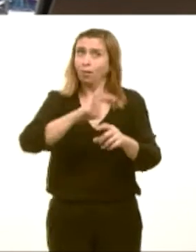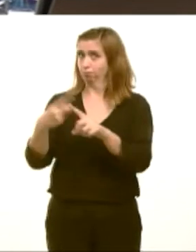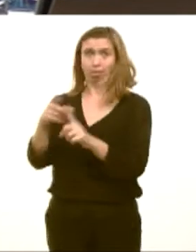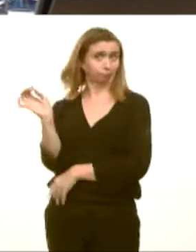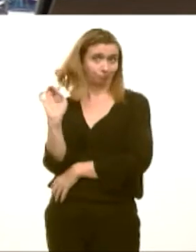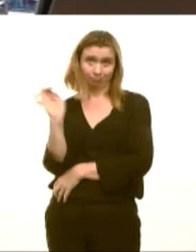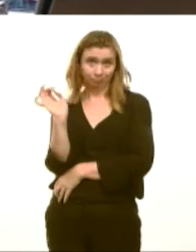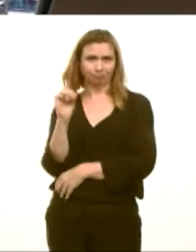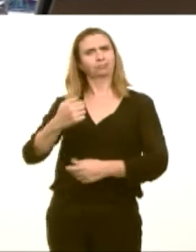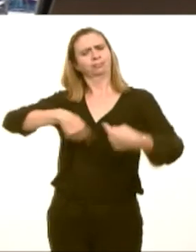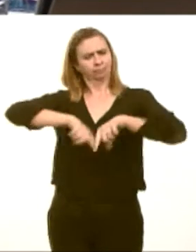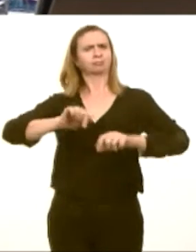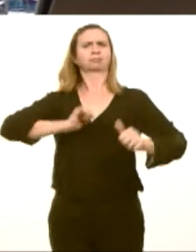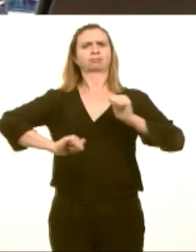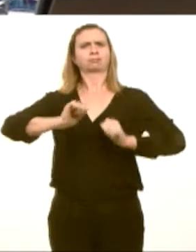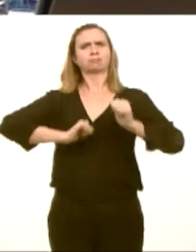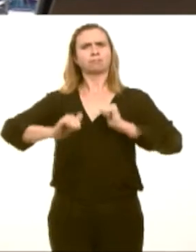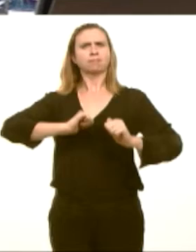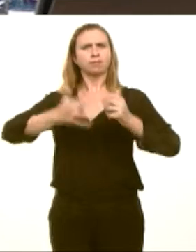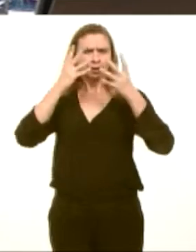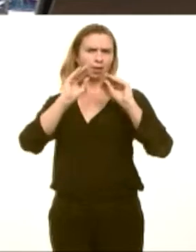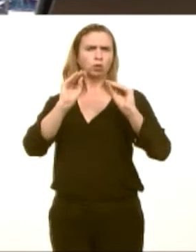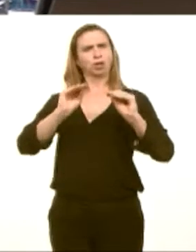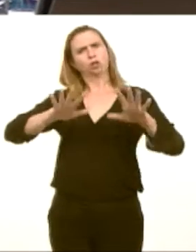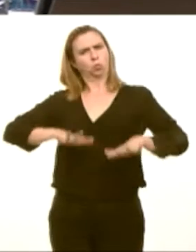We are more than proud of what we have delivered for education in Wales, particularly through